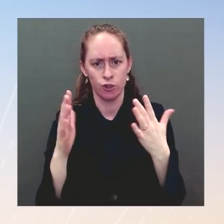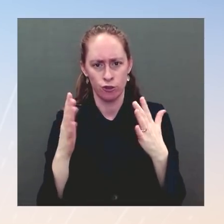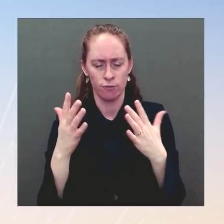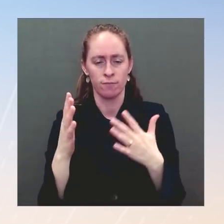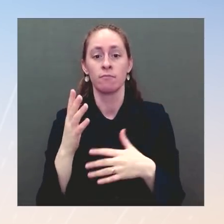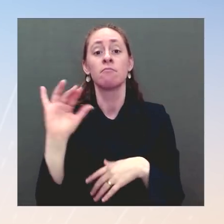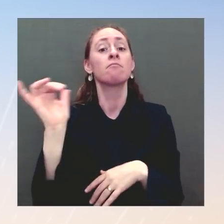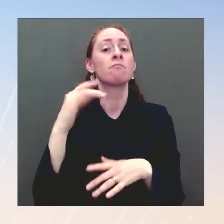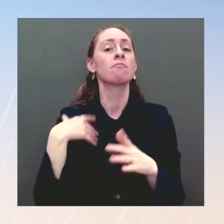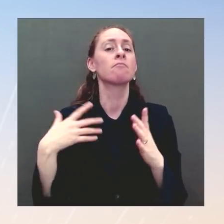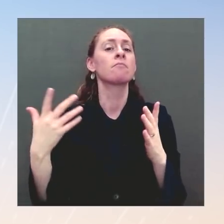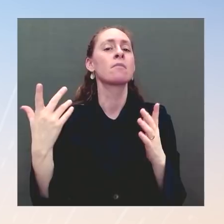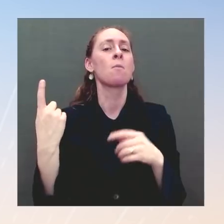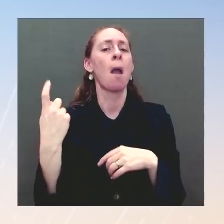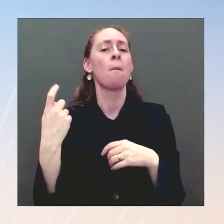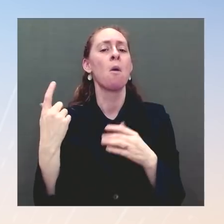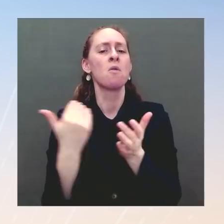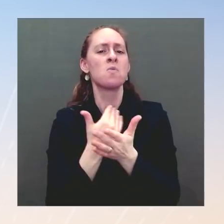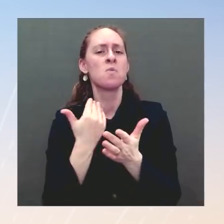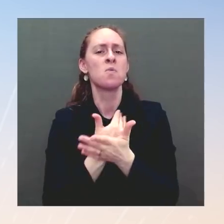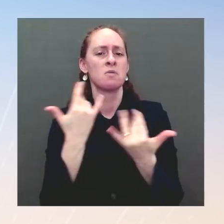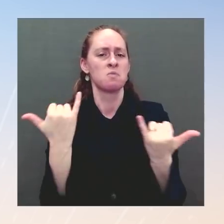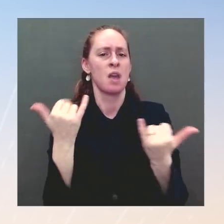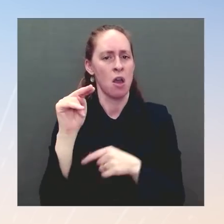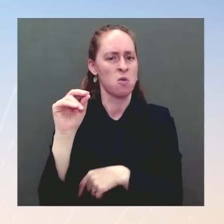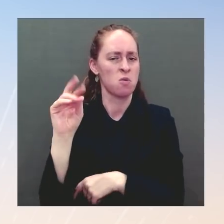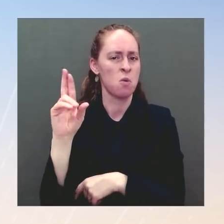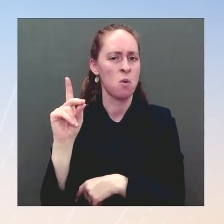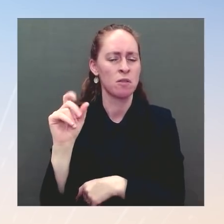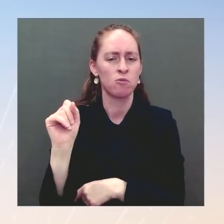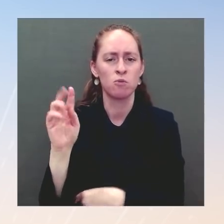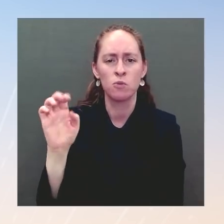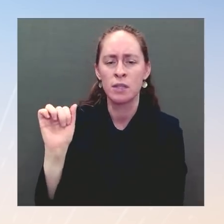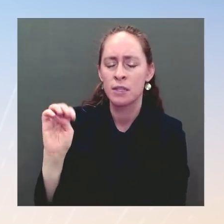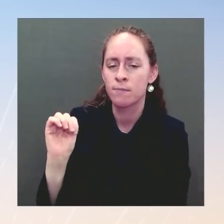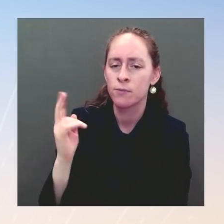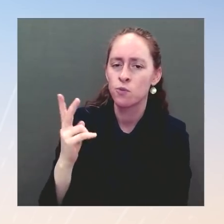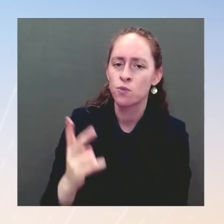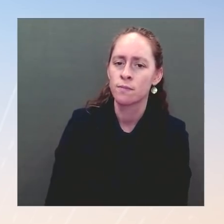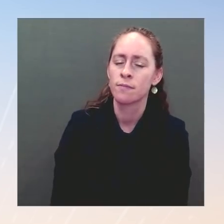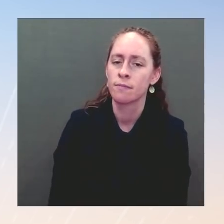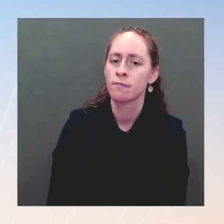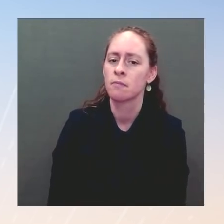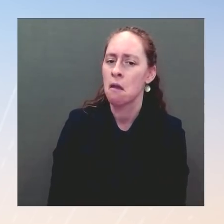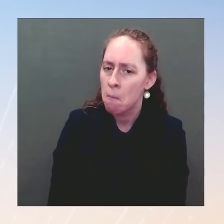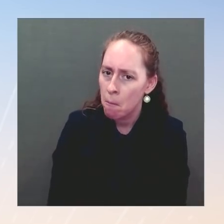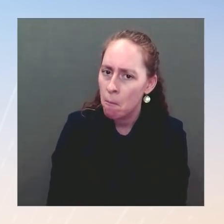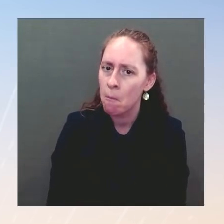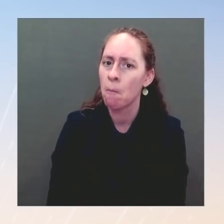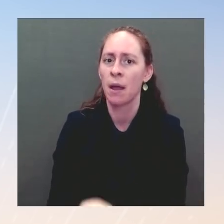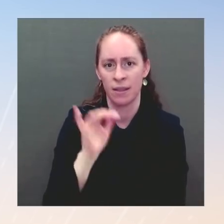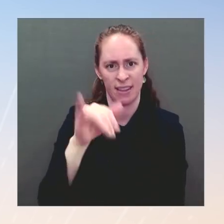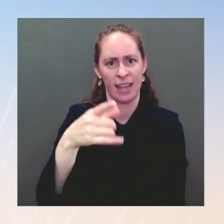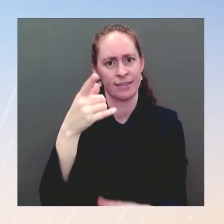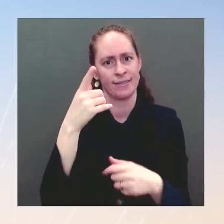The Press: And then, when you all talk about this first tranche of sanctions, can you give us a sense of, like, how many tranches -- if that's the right word --